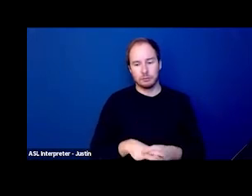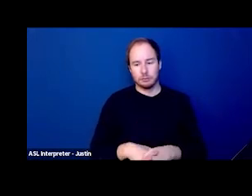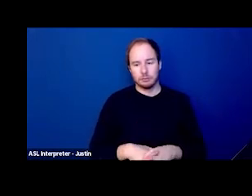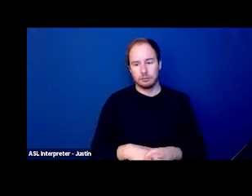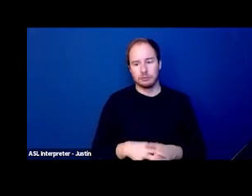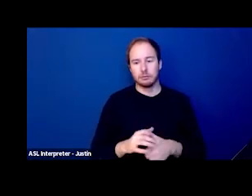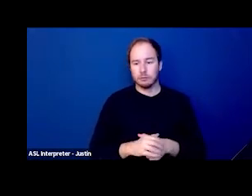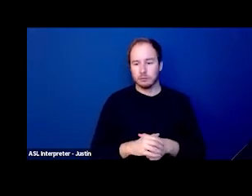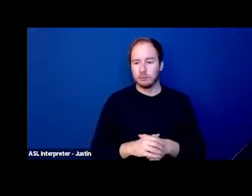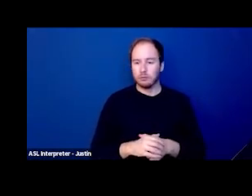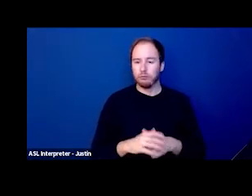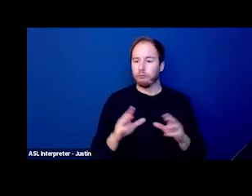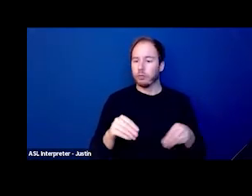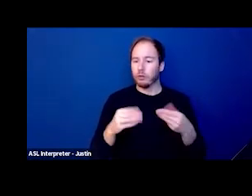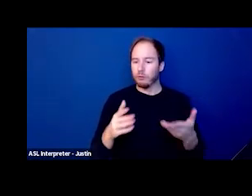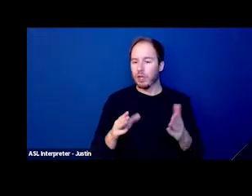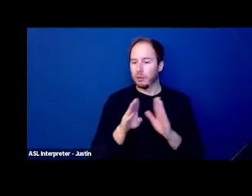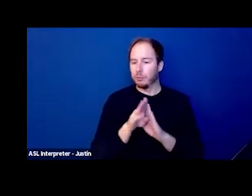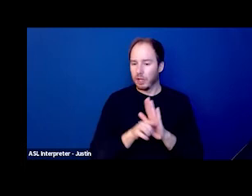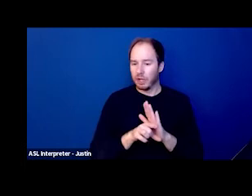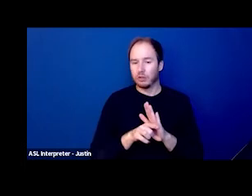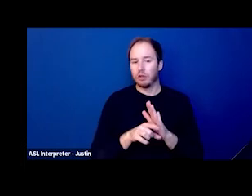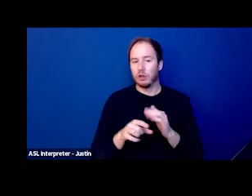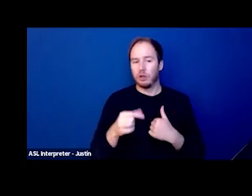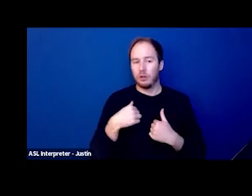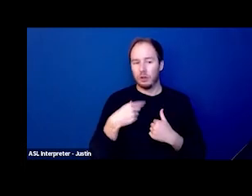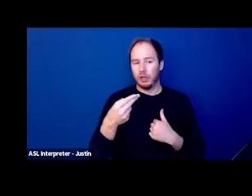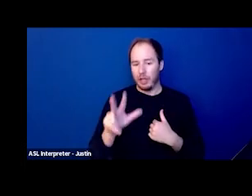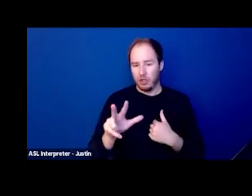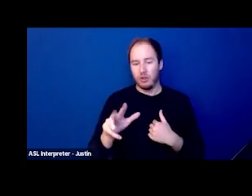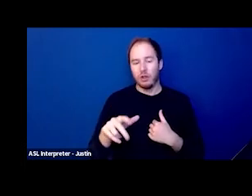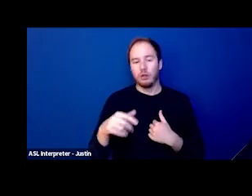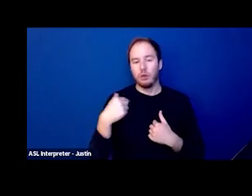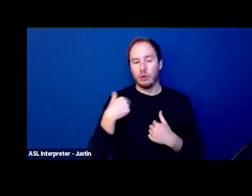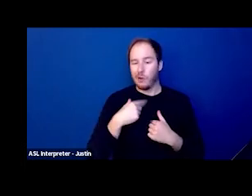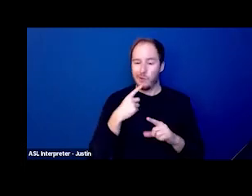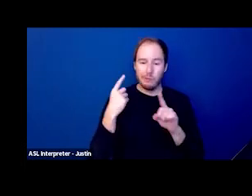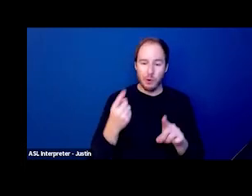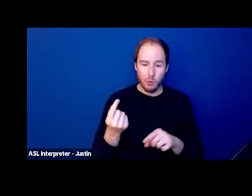So just to give you a little bit of background of Health, Housing, and Homeless Services of what our mission is and our vision,